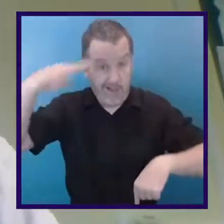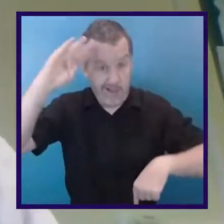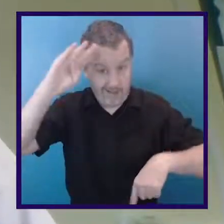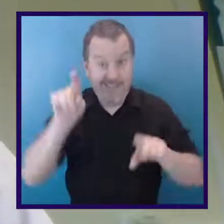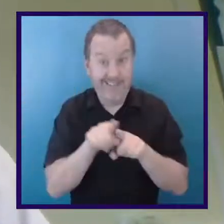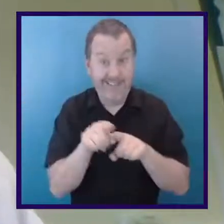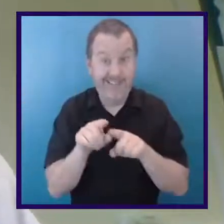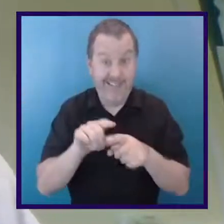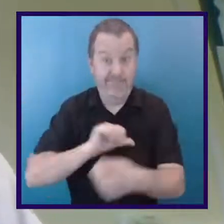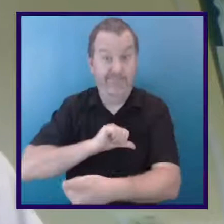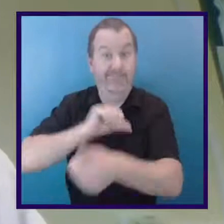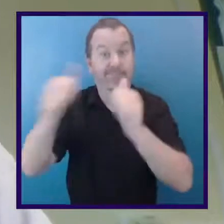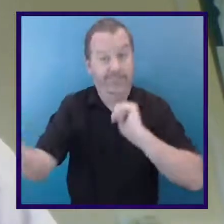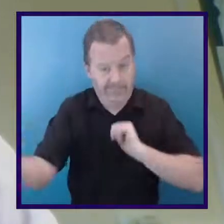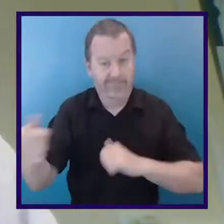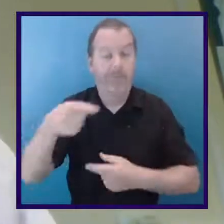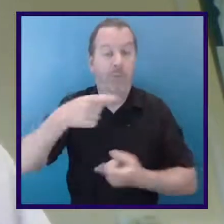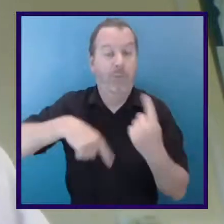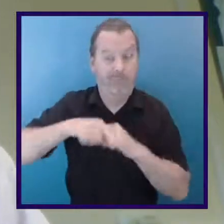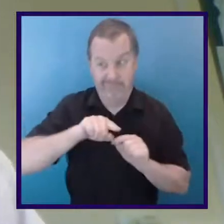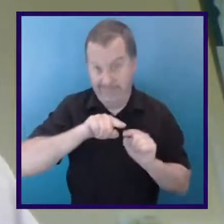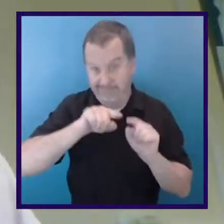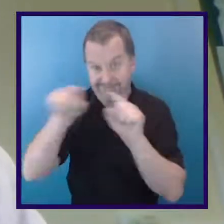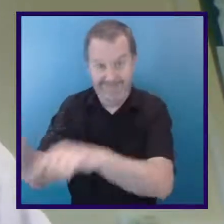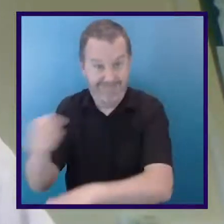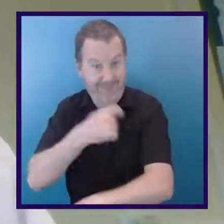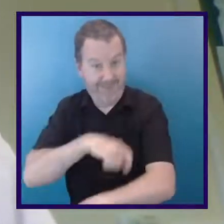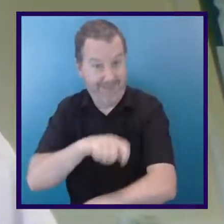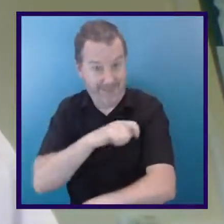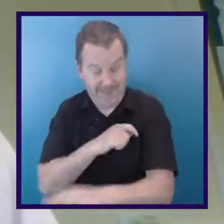Ireland. And we had the opportunity to actually go Spain.